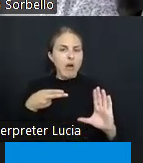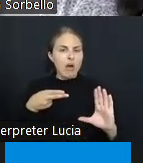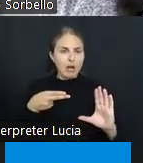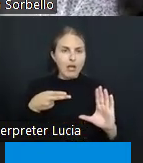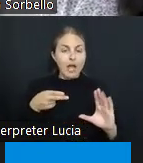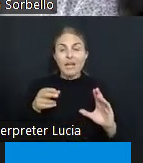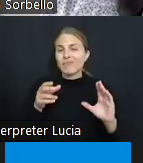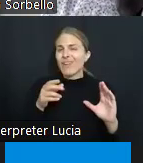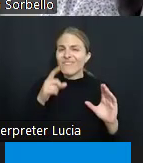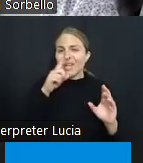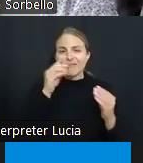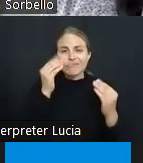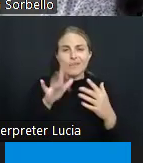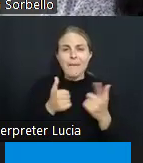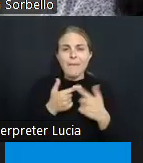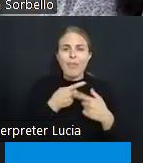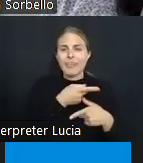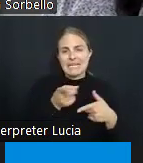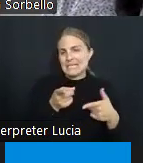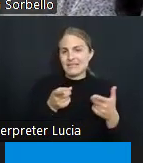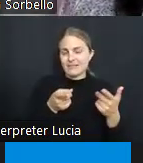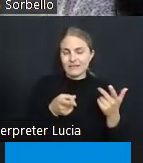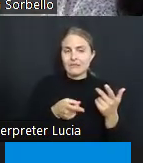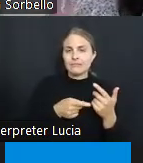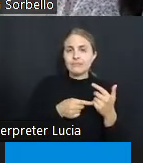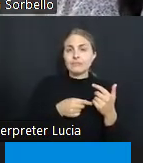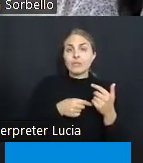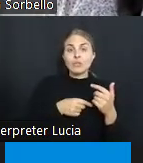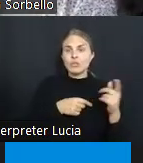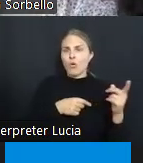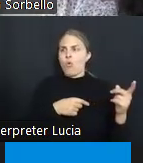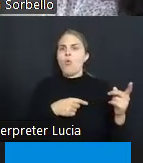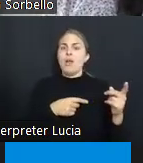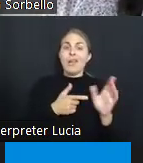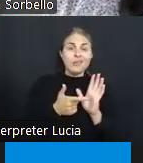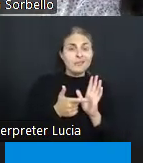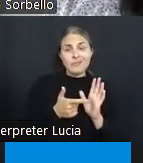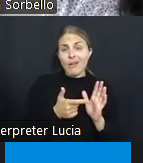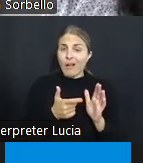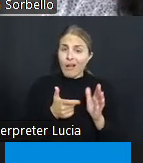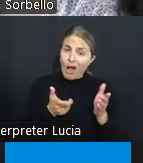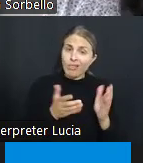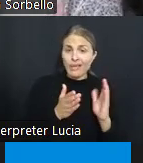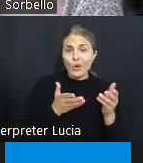substituting one drug for another. You know, it